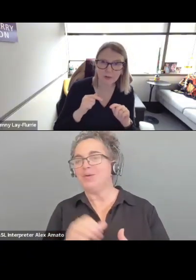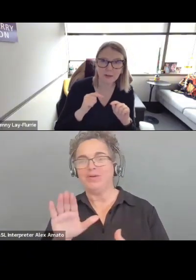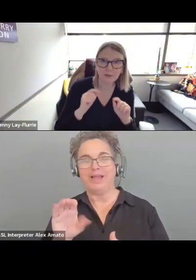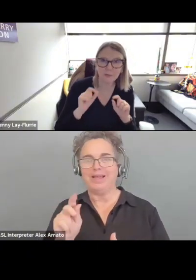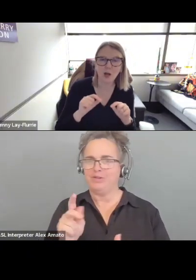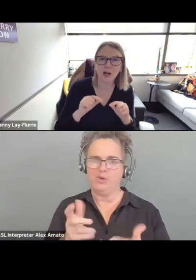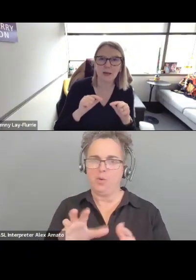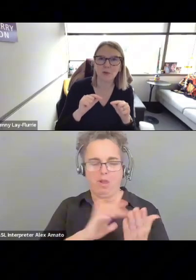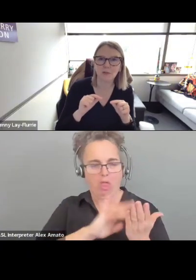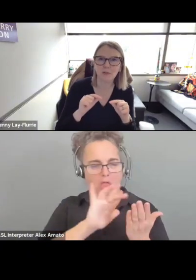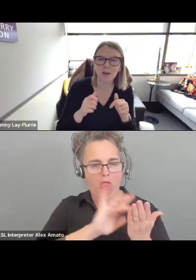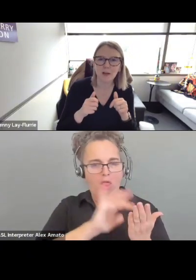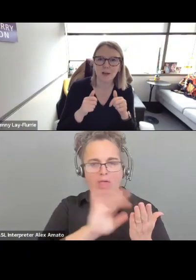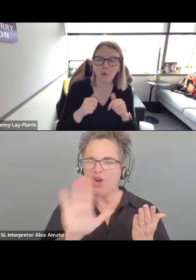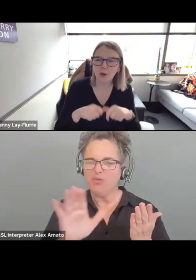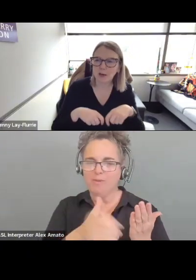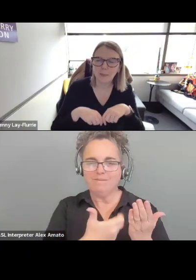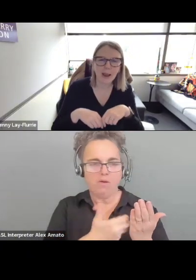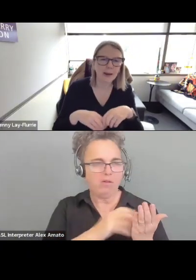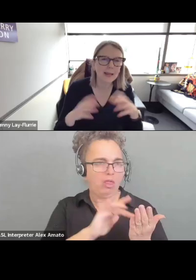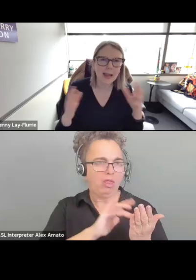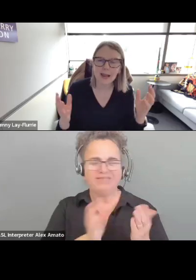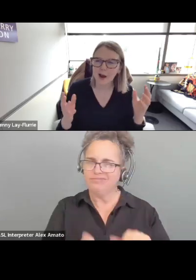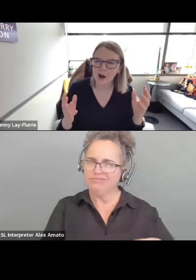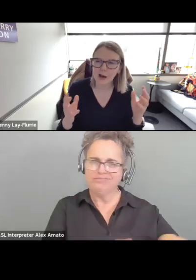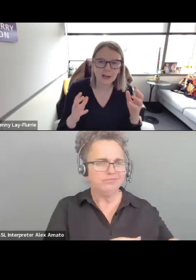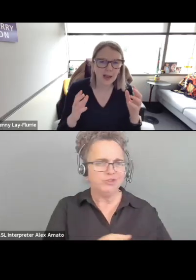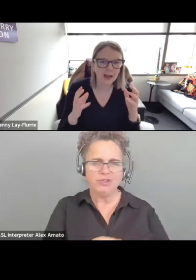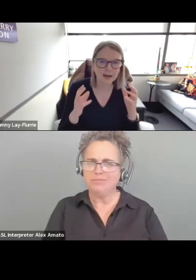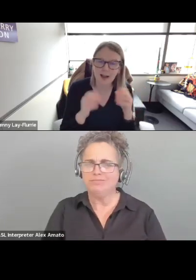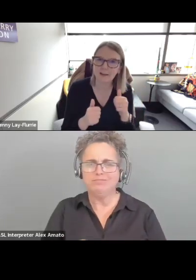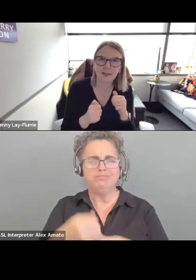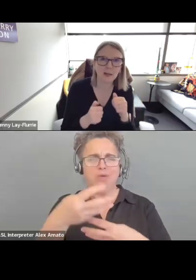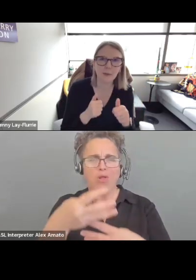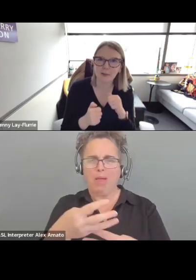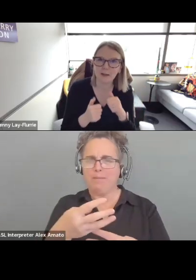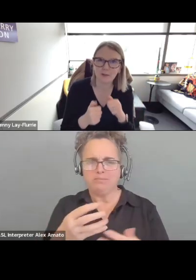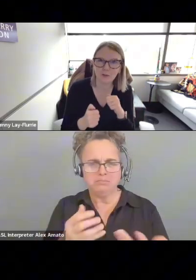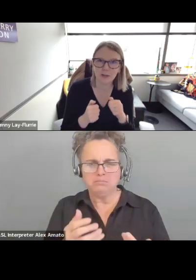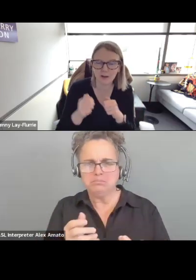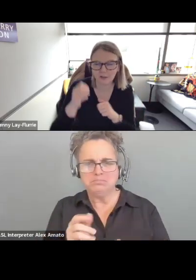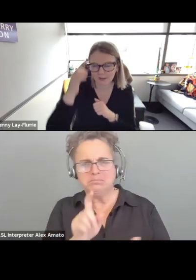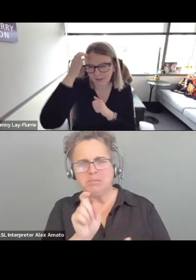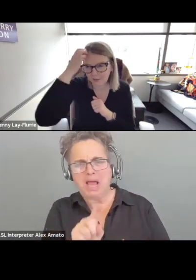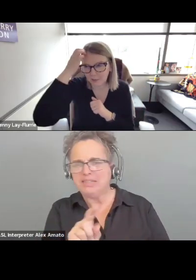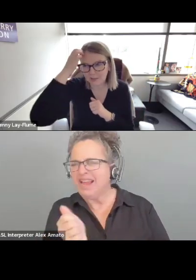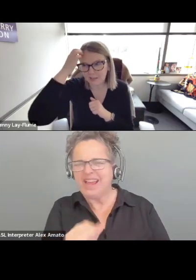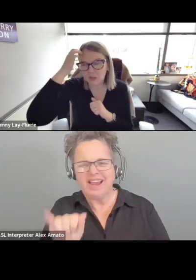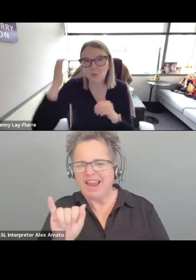you wanna spend some time just pulling up any AI and asking about the history of accessibility,